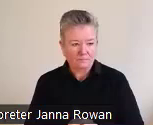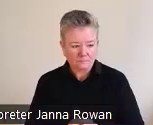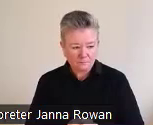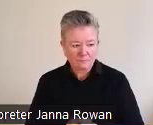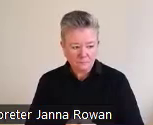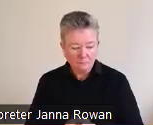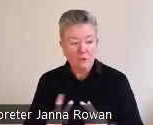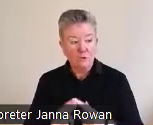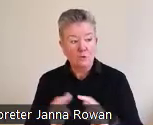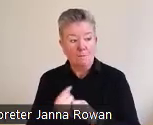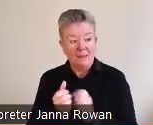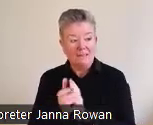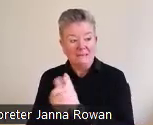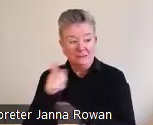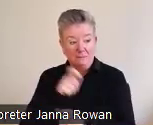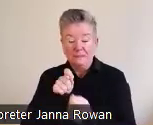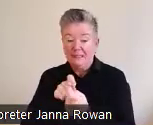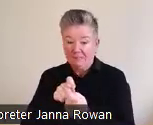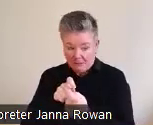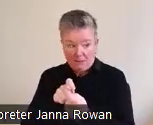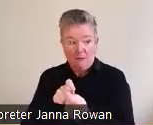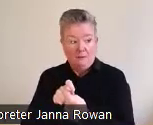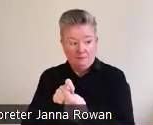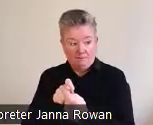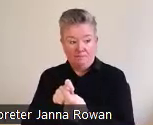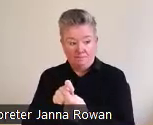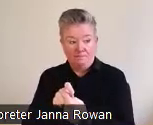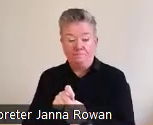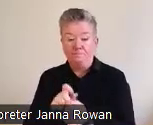To make the skill specific, there is guidance that suggests